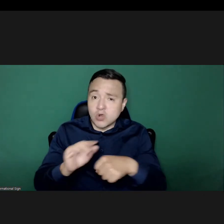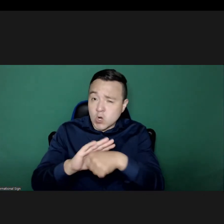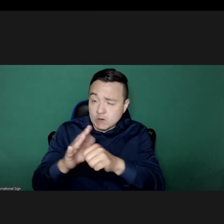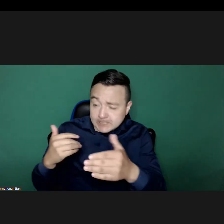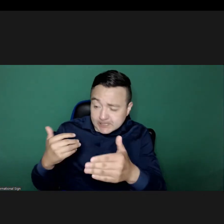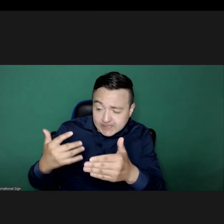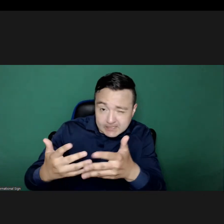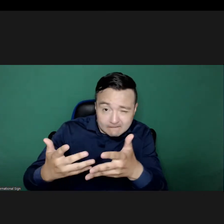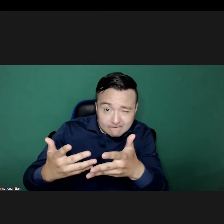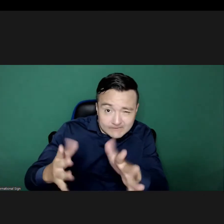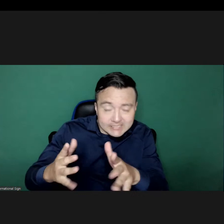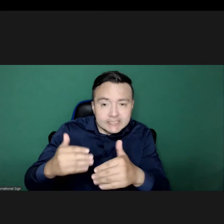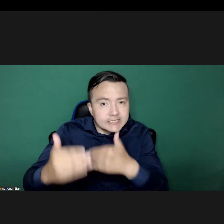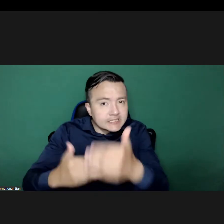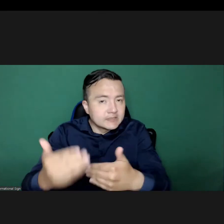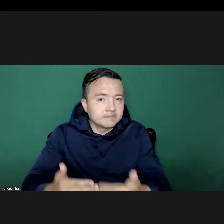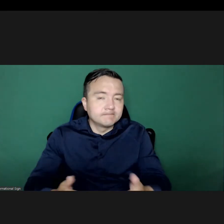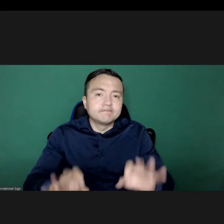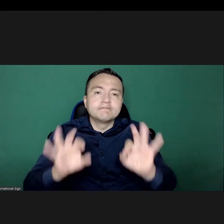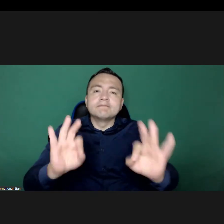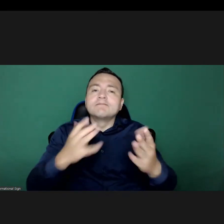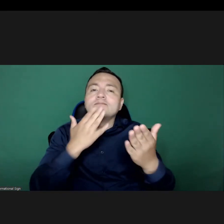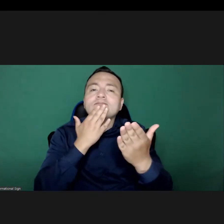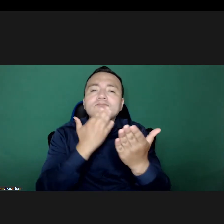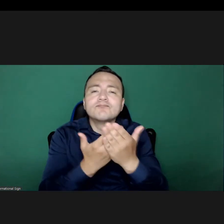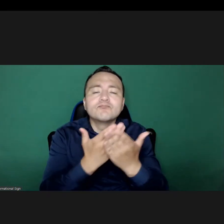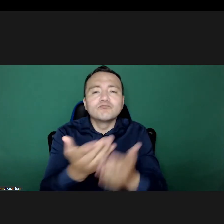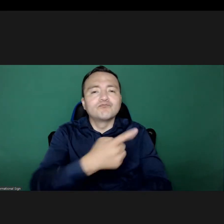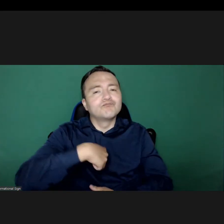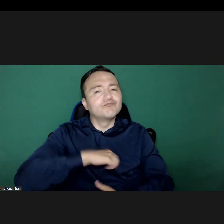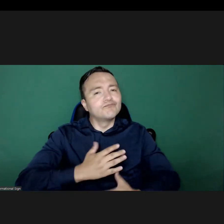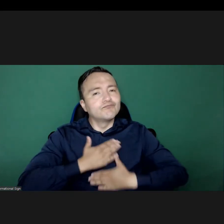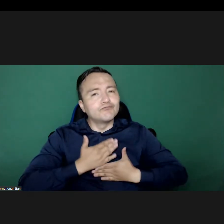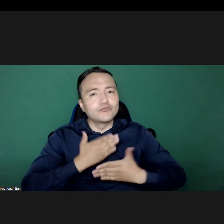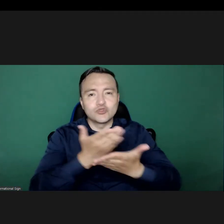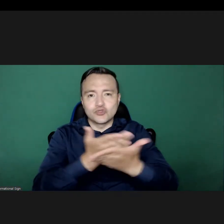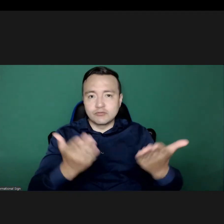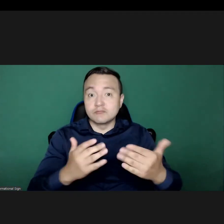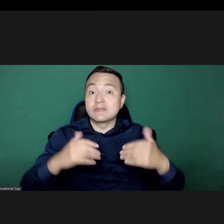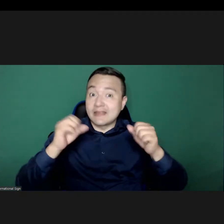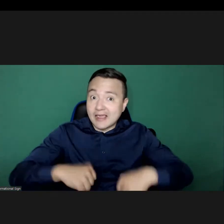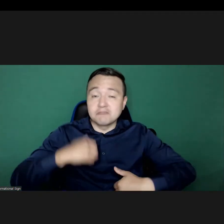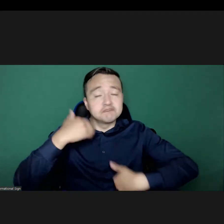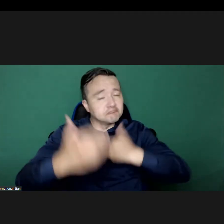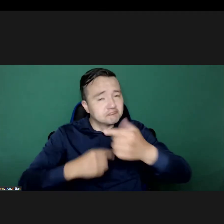A pleasure to have you all. I look forward to continuing the discussions. Thanks again.